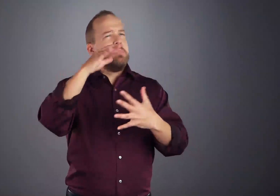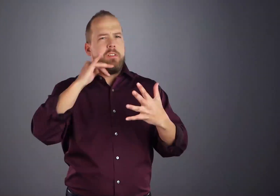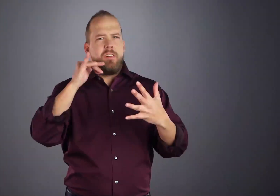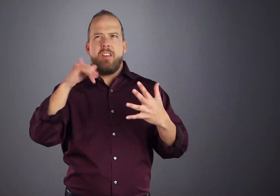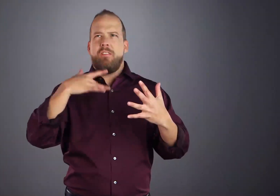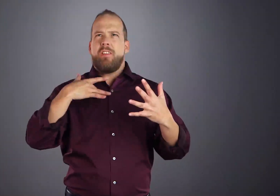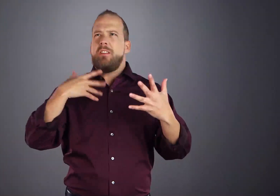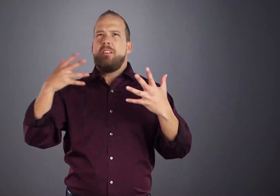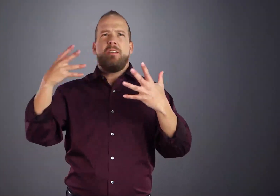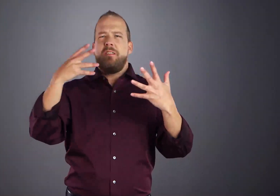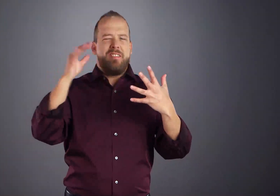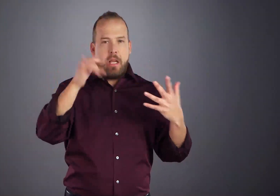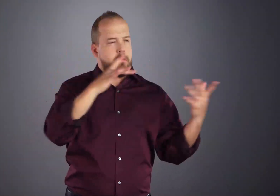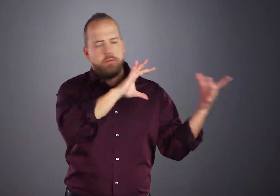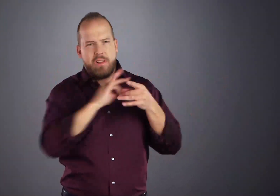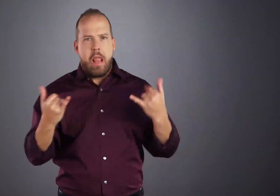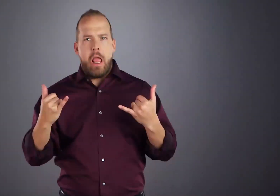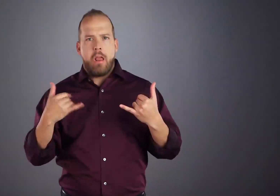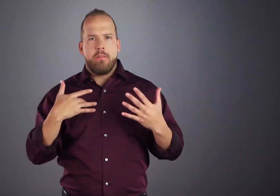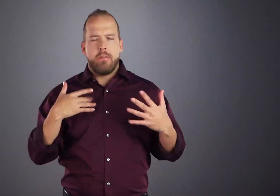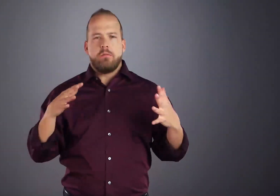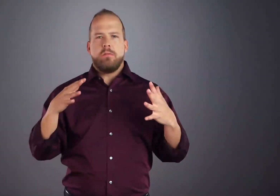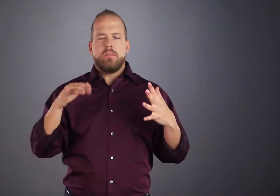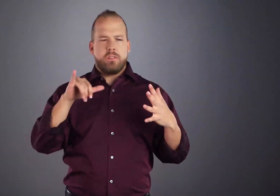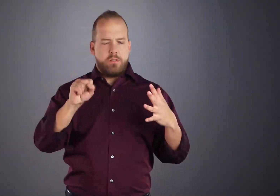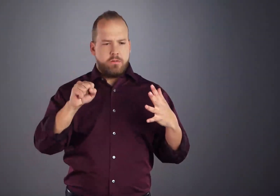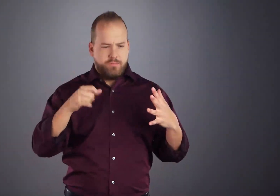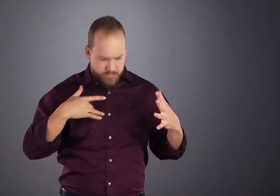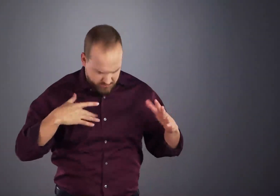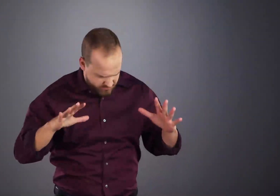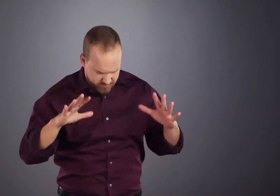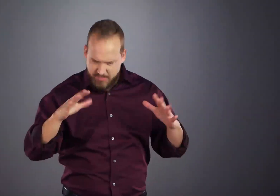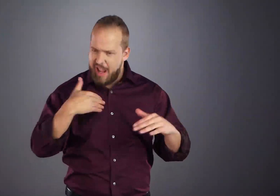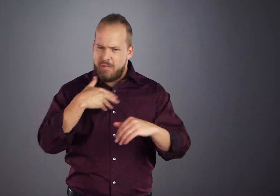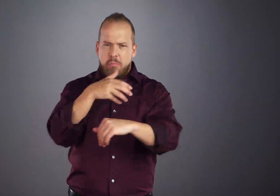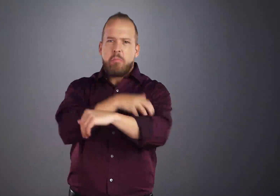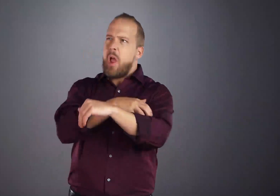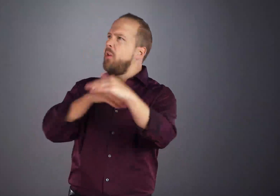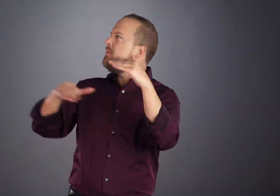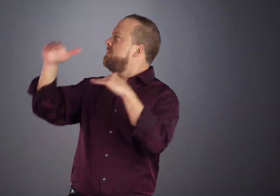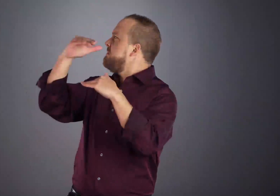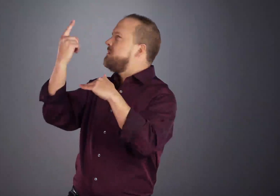I had always believed in a Power greater than myself.